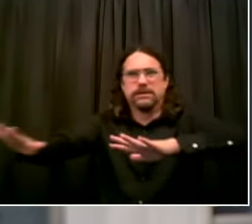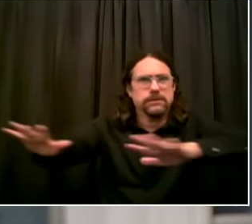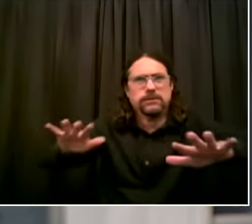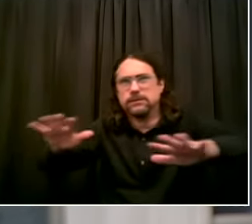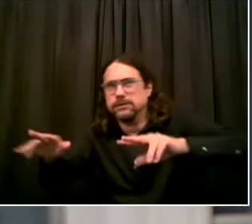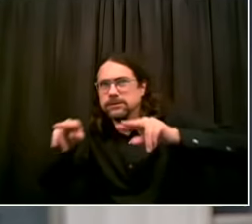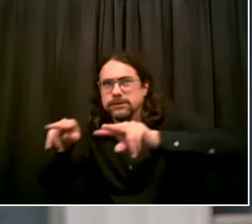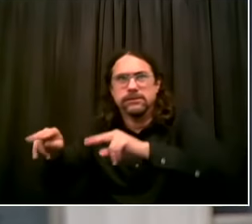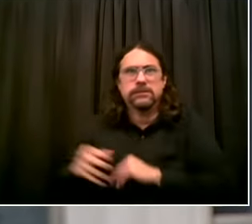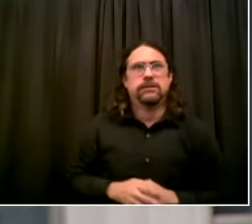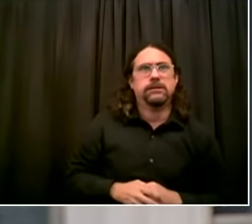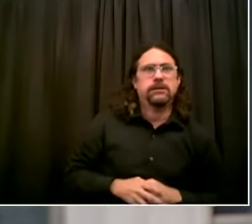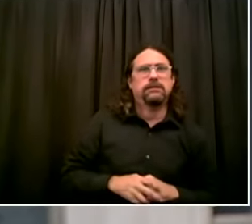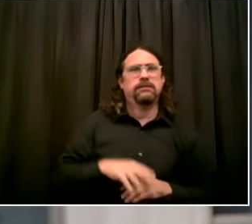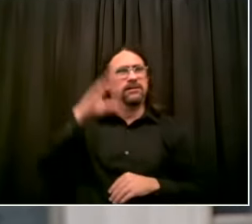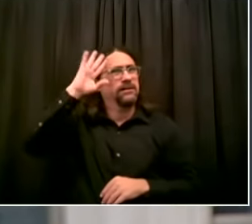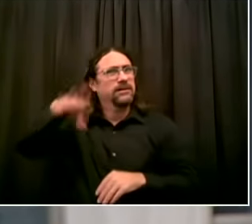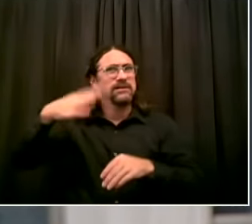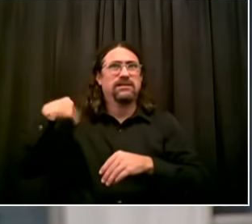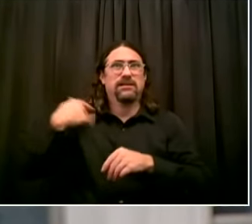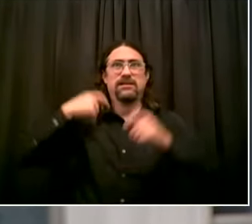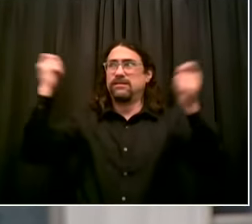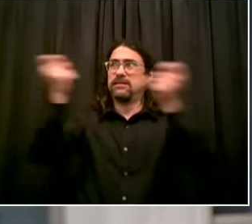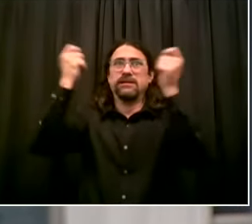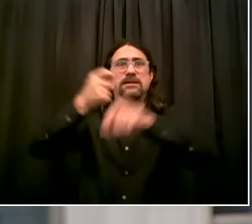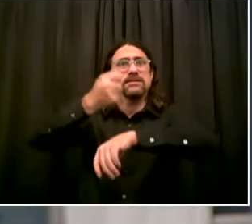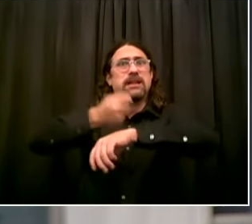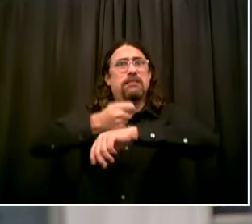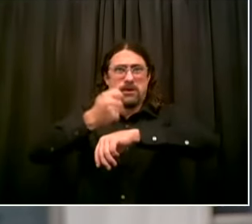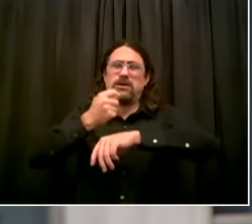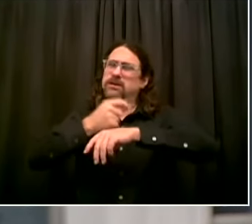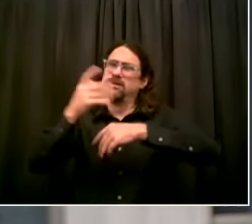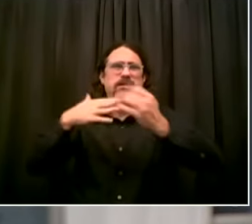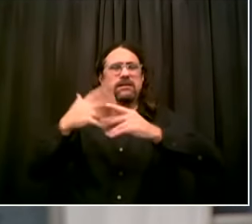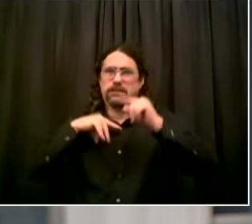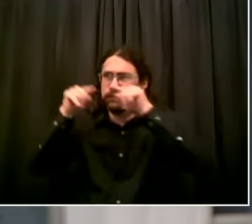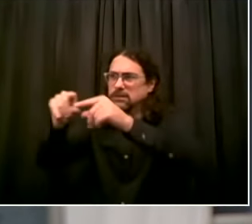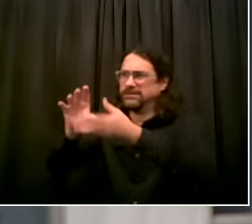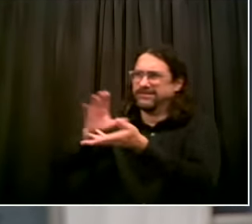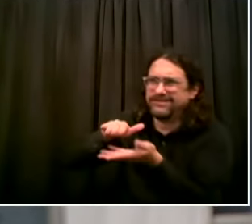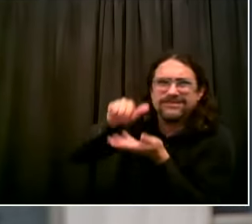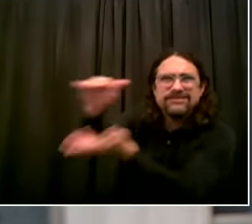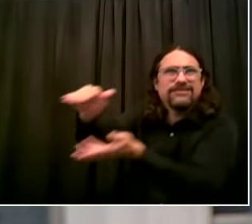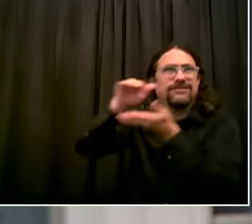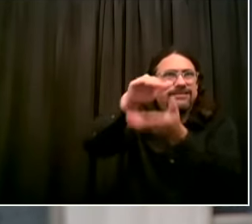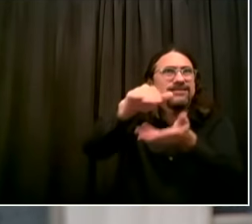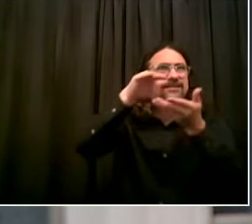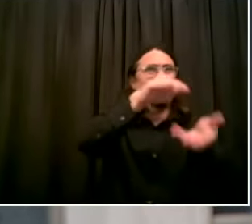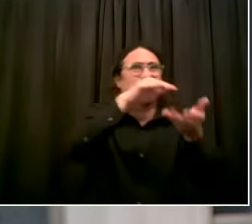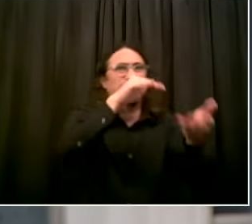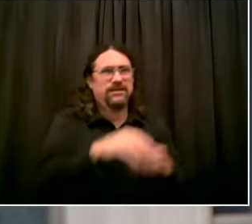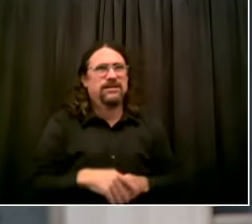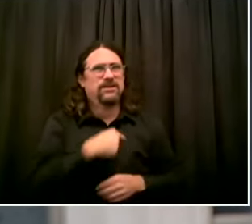KATZ. ITWH A THANKS TO HIM. HE HAS BEEN EALDING THIS EFFORT WORKING WITH COMMUNITY LEADERS. HAI VHE EARD